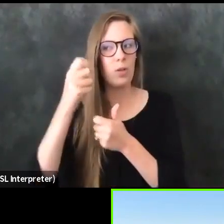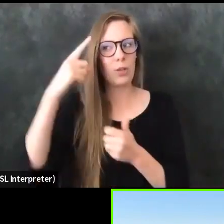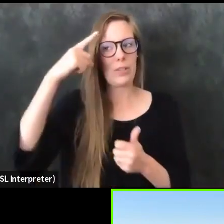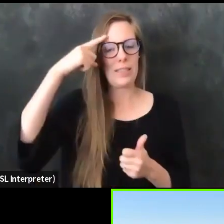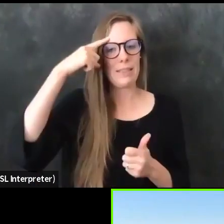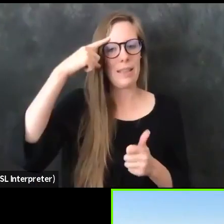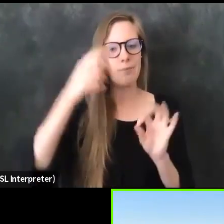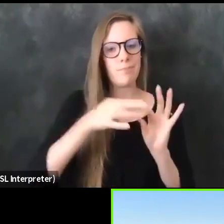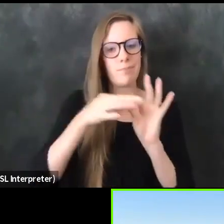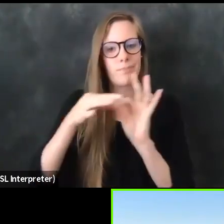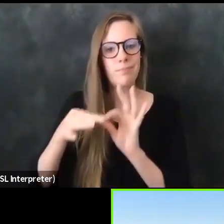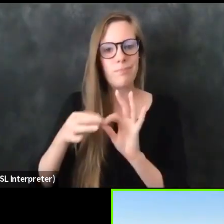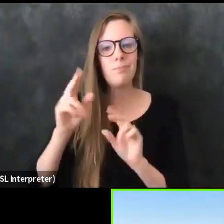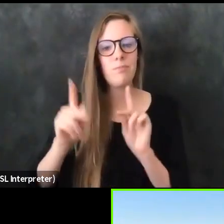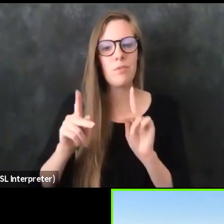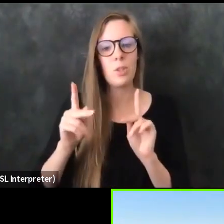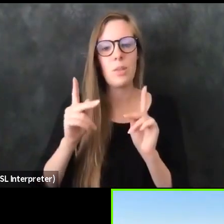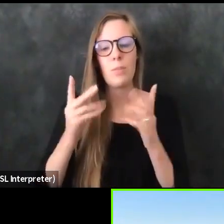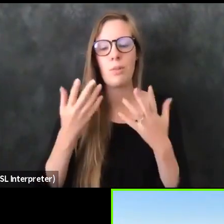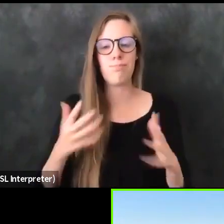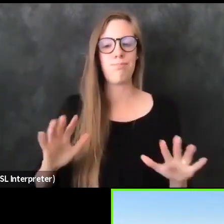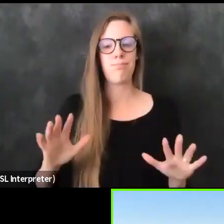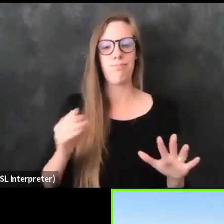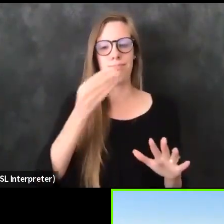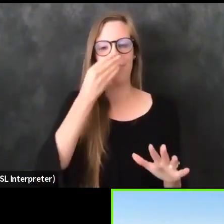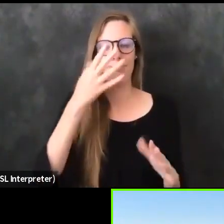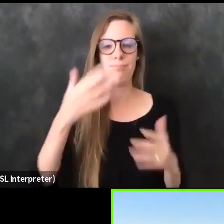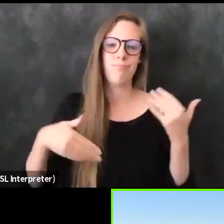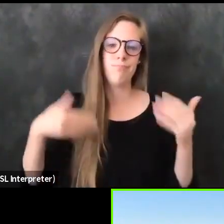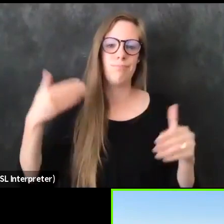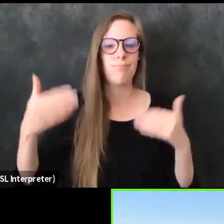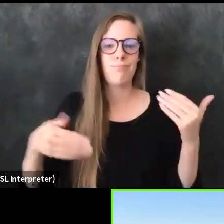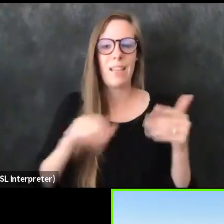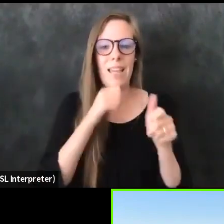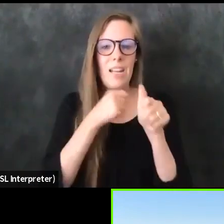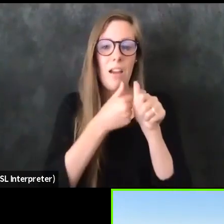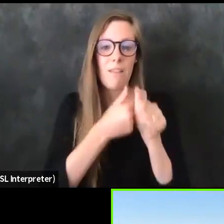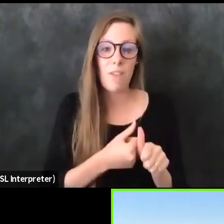to people dropping their guards and no longer following mitigation measures